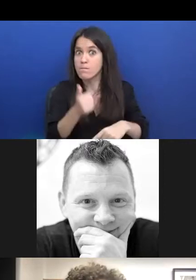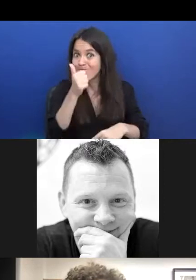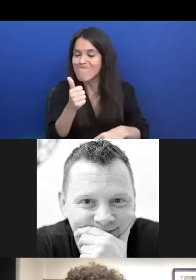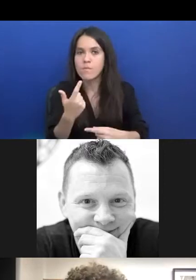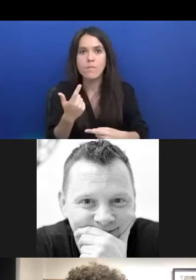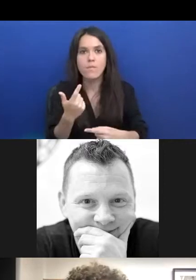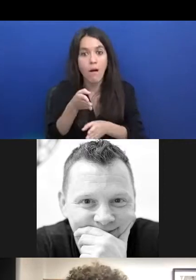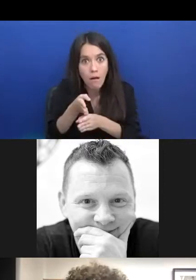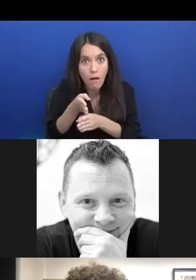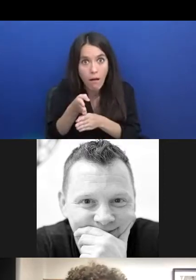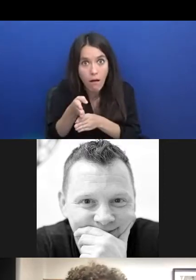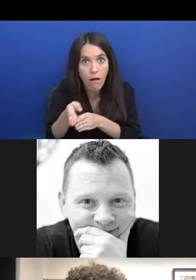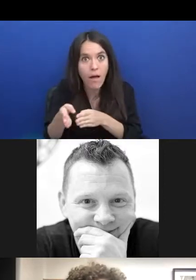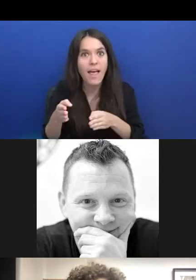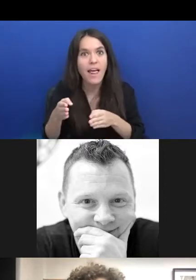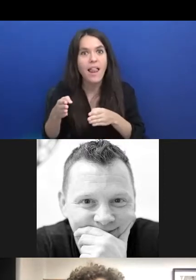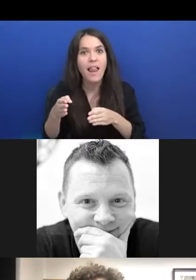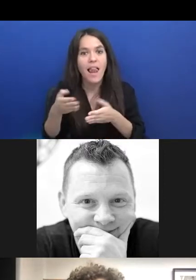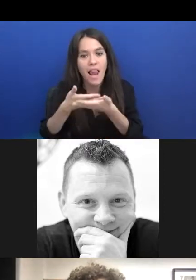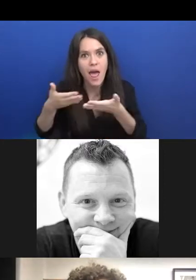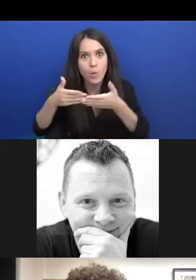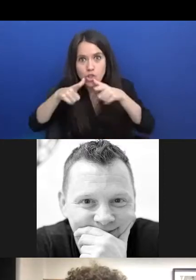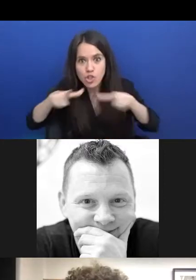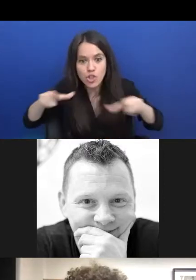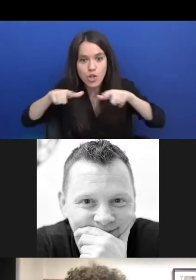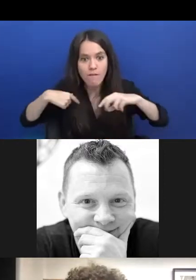I think we can become very inward looking but there's been a lot of collaborations with other